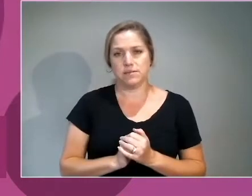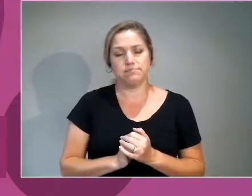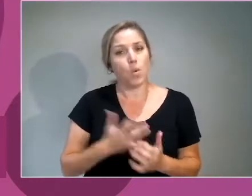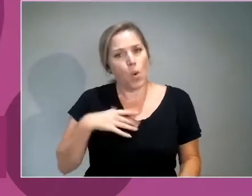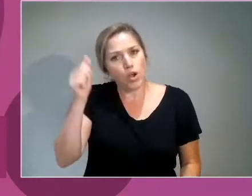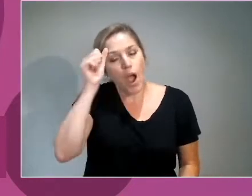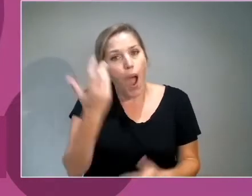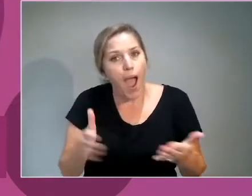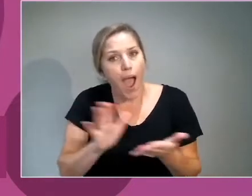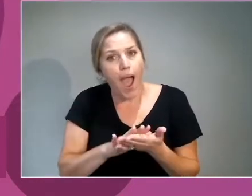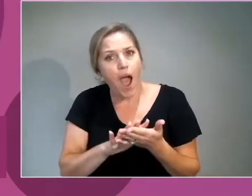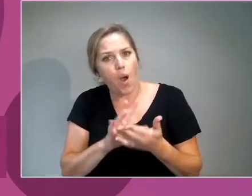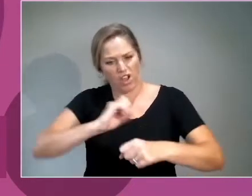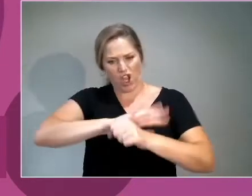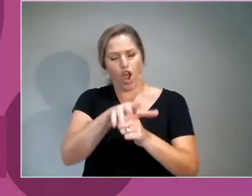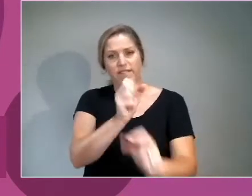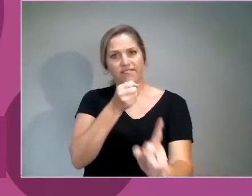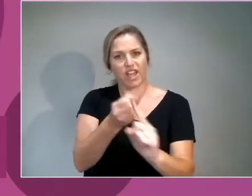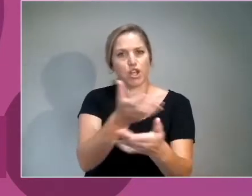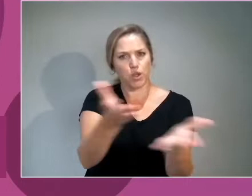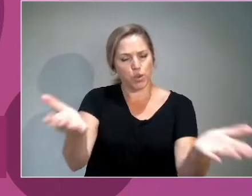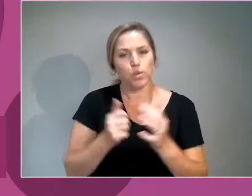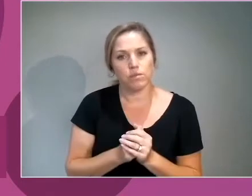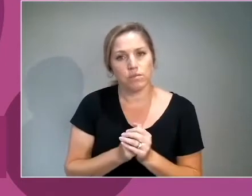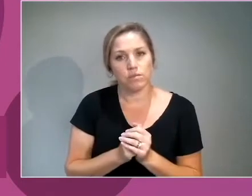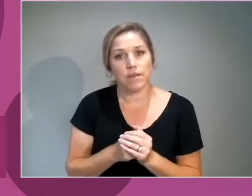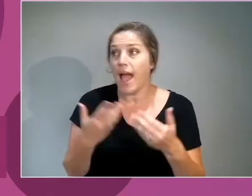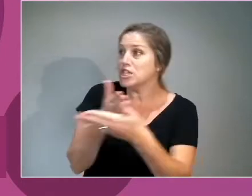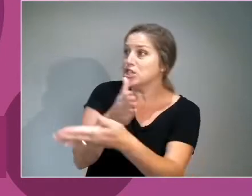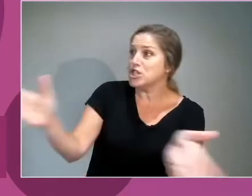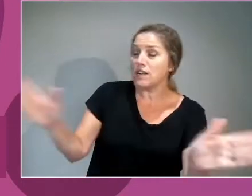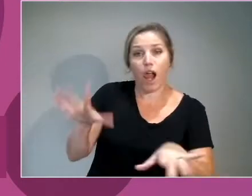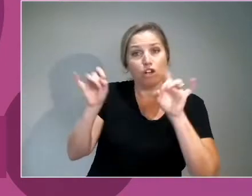us in our general humanity of all Australians and we have all been impacted by this pandemic.